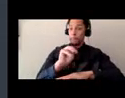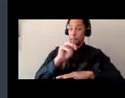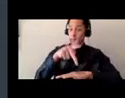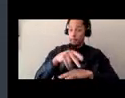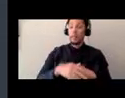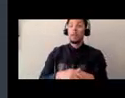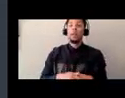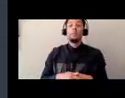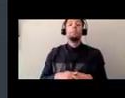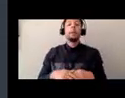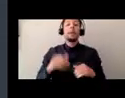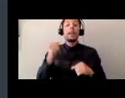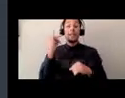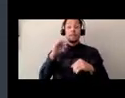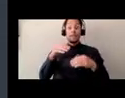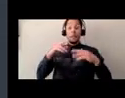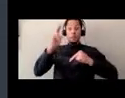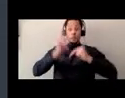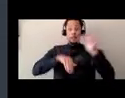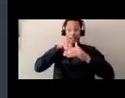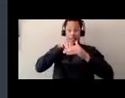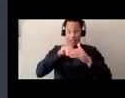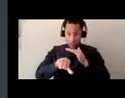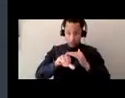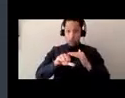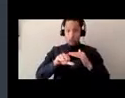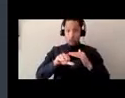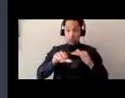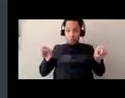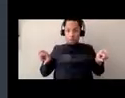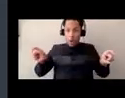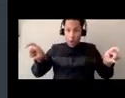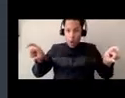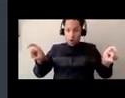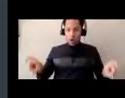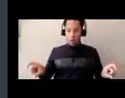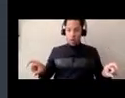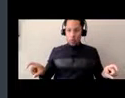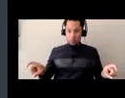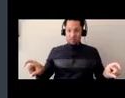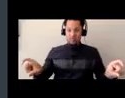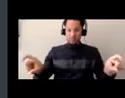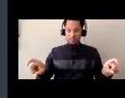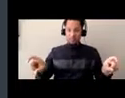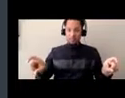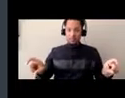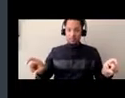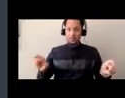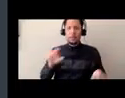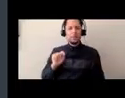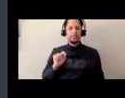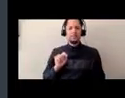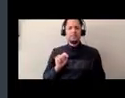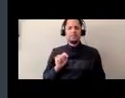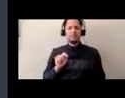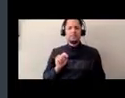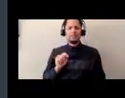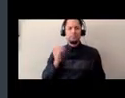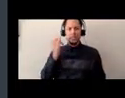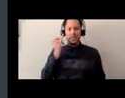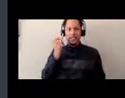But if you can't really use the service -- if it's not for you, if it's not helpful -- that